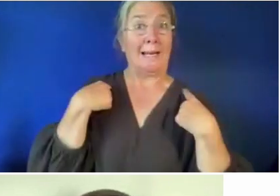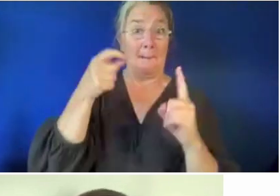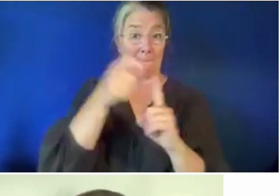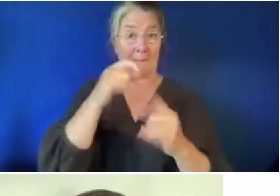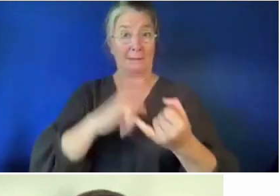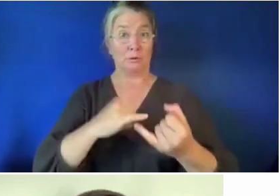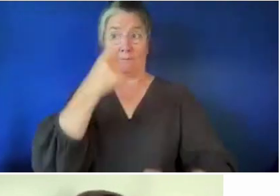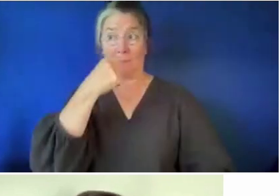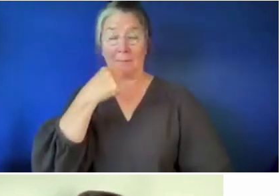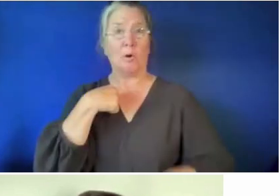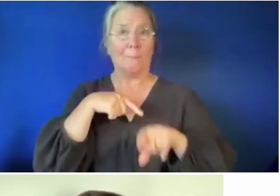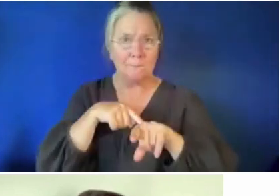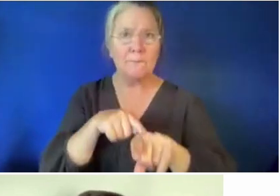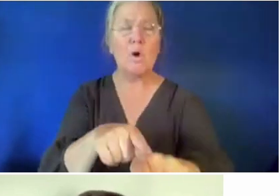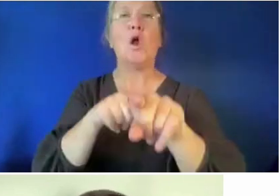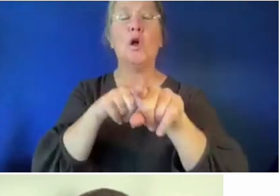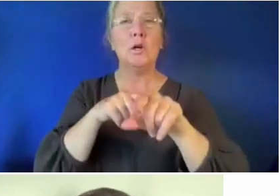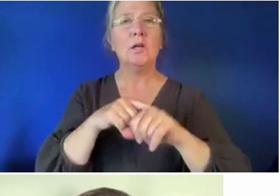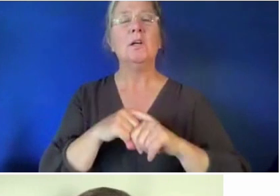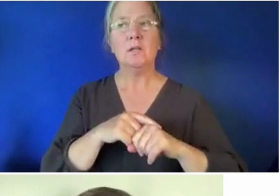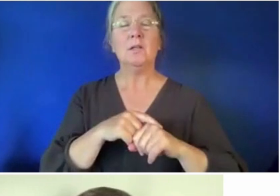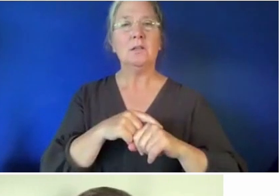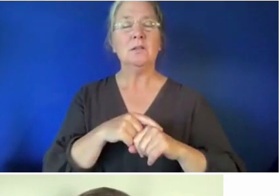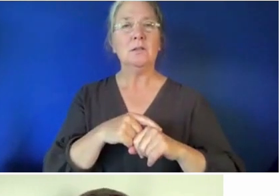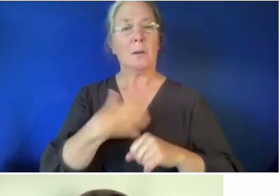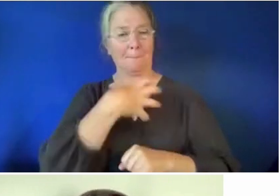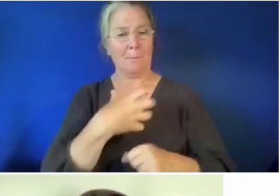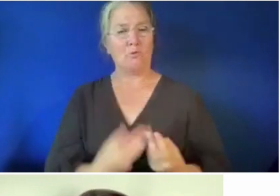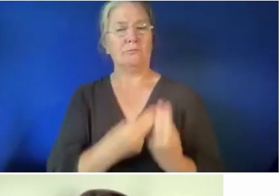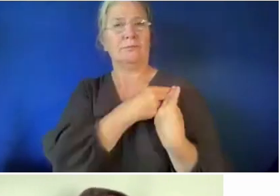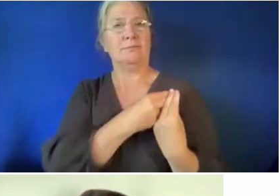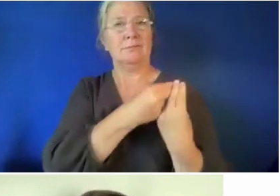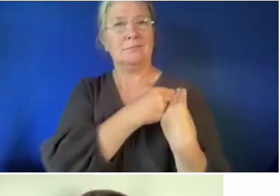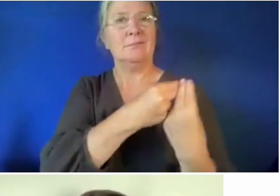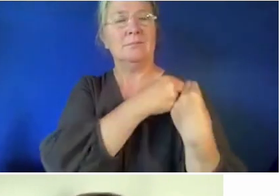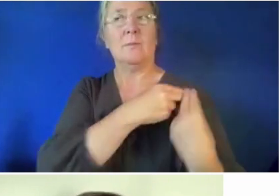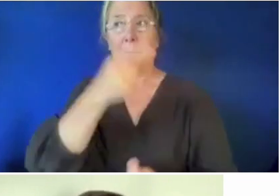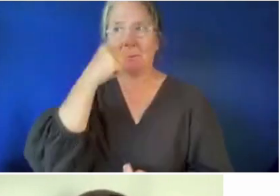in their career progression, the people who will end up, when those really serious conversations have that built in,